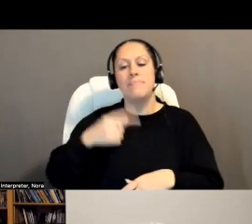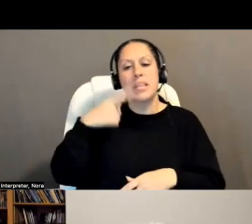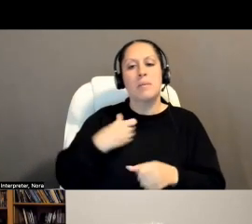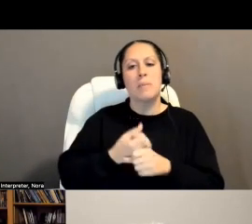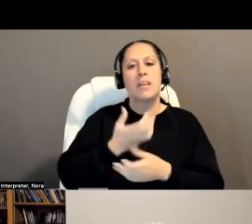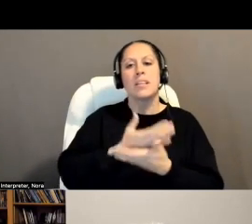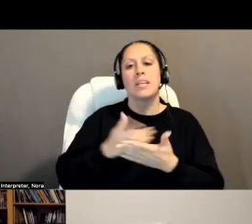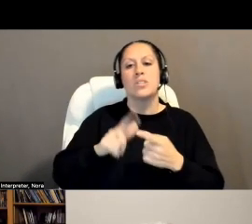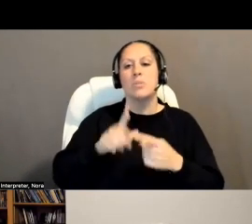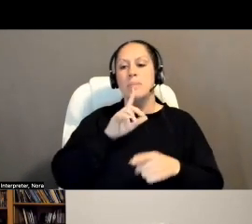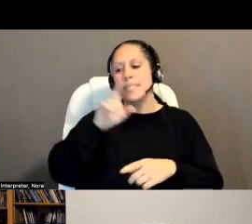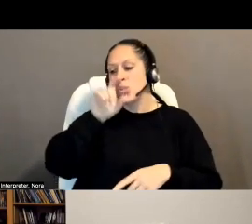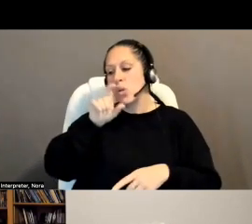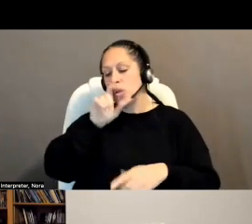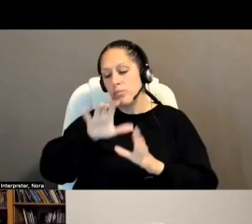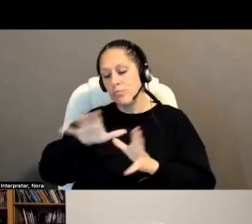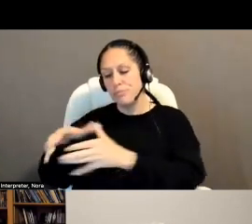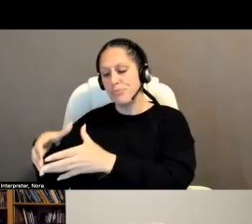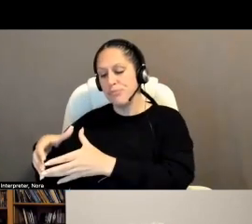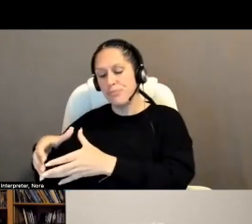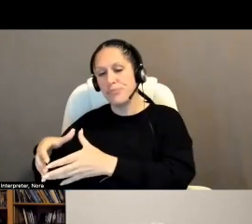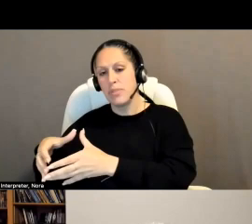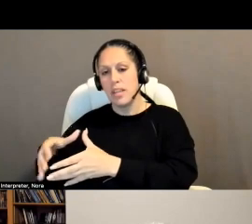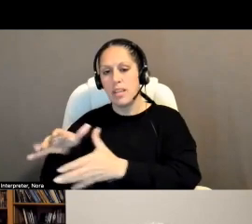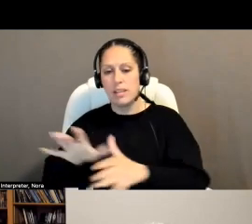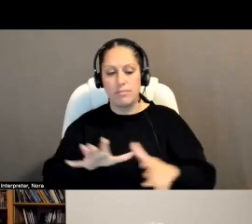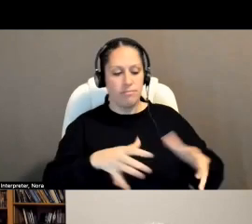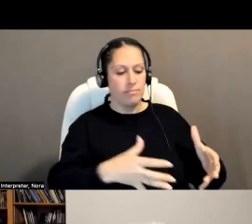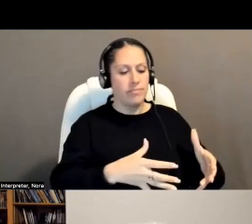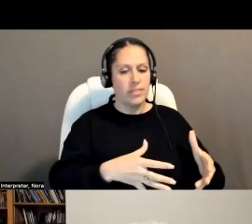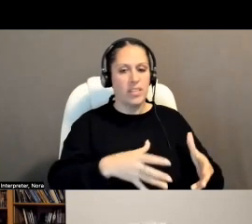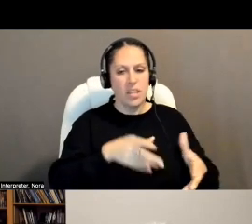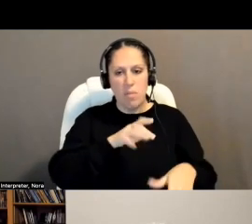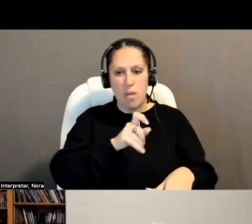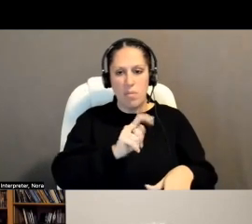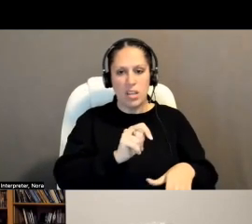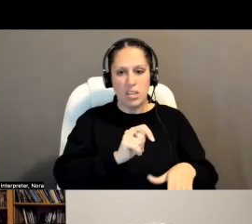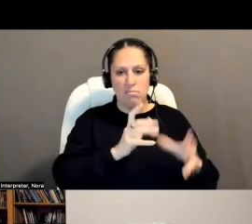to be dolls, and then I make things that are, like, clearly puppets, that are, like, like,